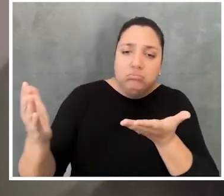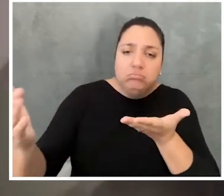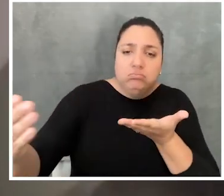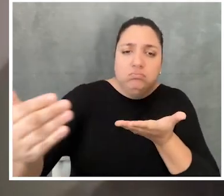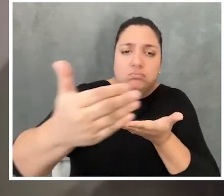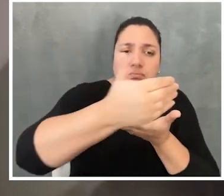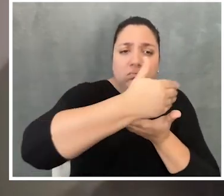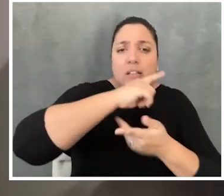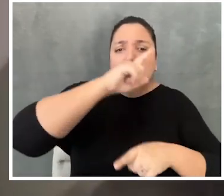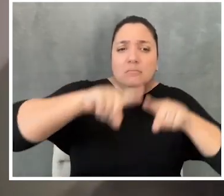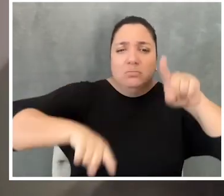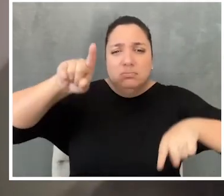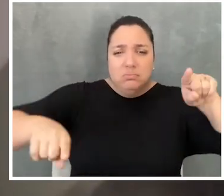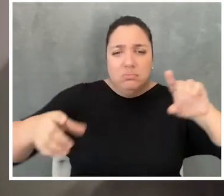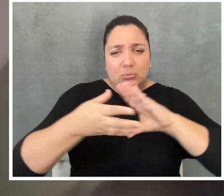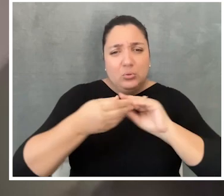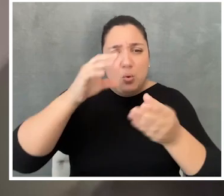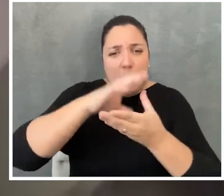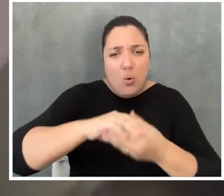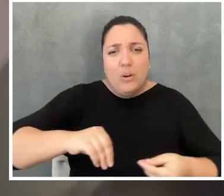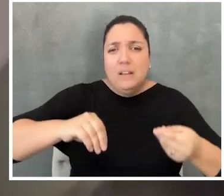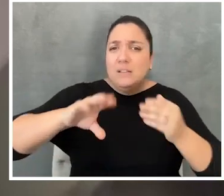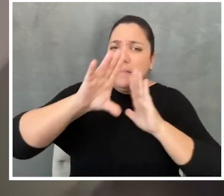from people from a variety of different backgrounds.